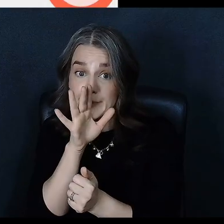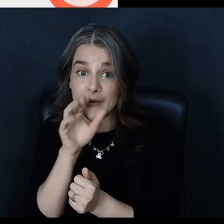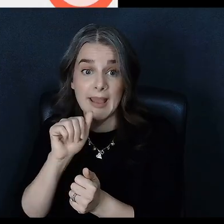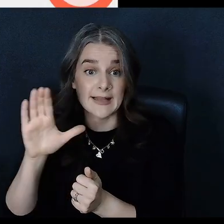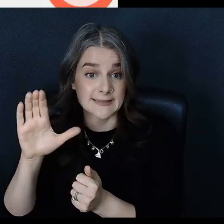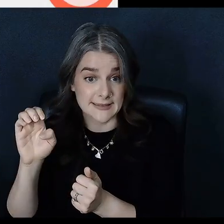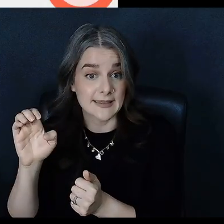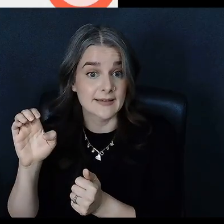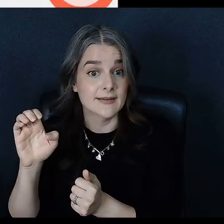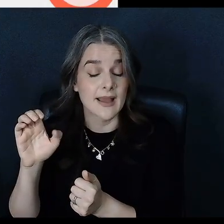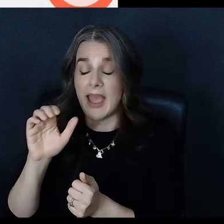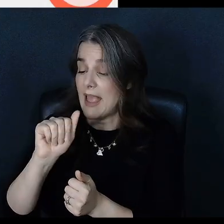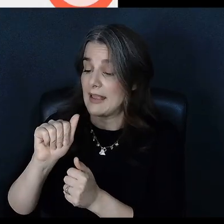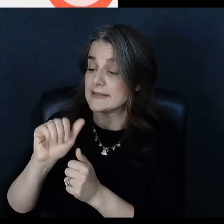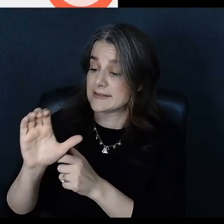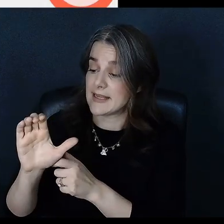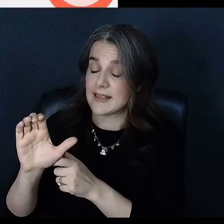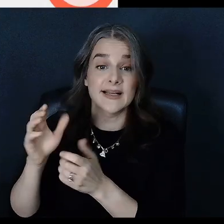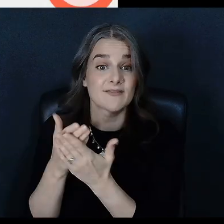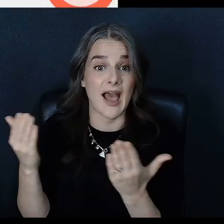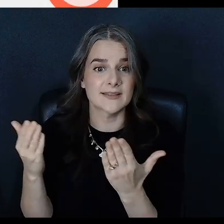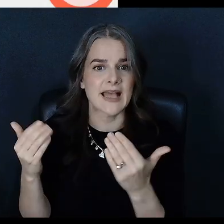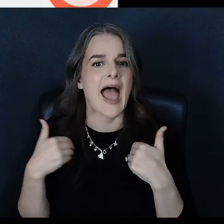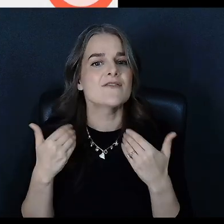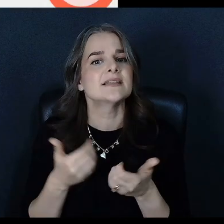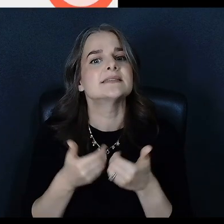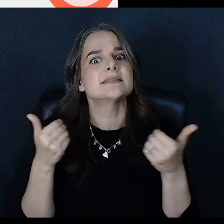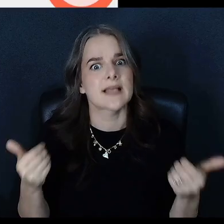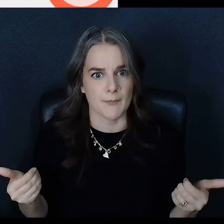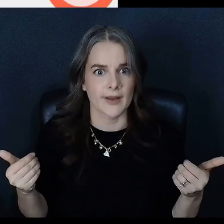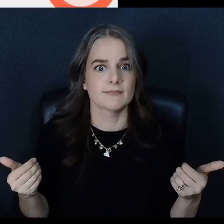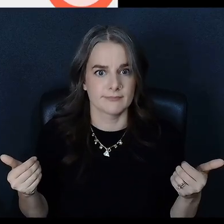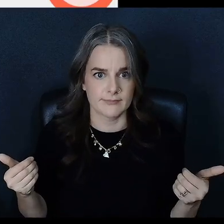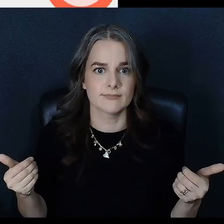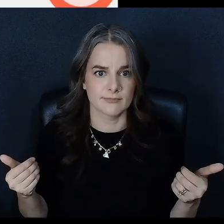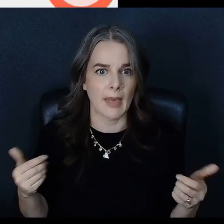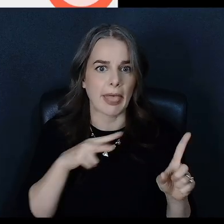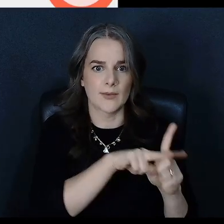have a separate joystick that plugs directly into it so that person is not out of both